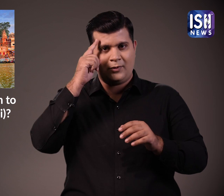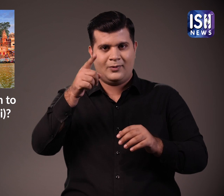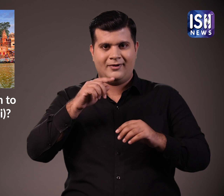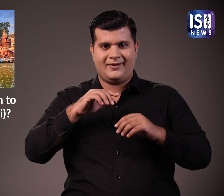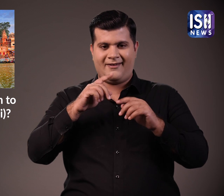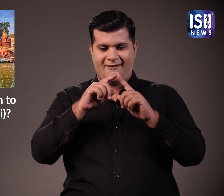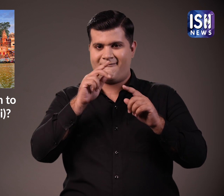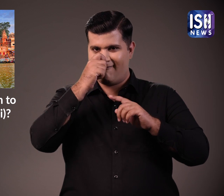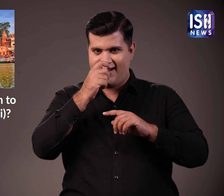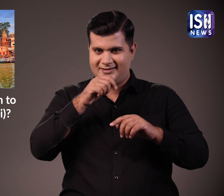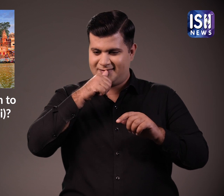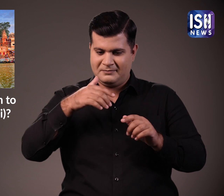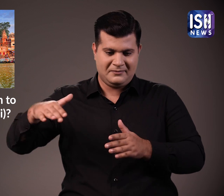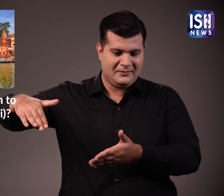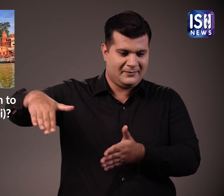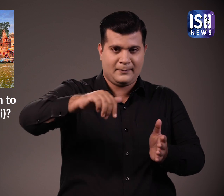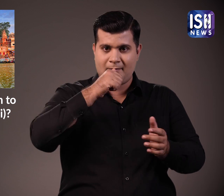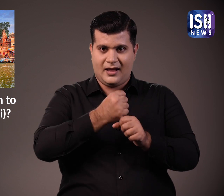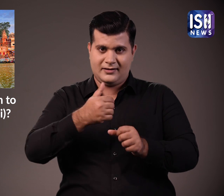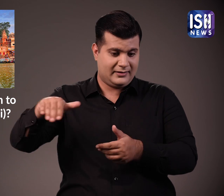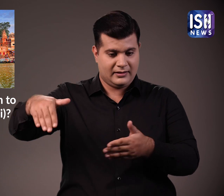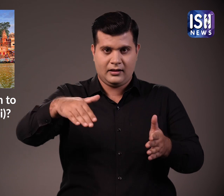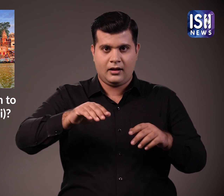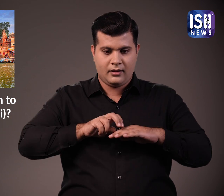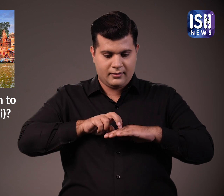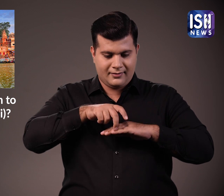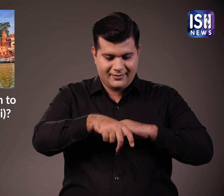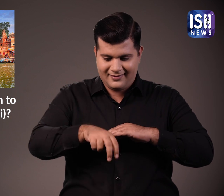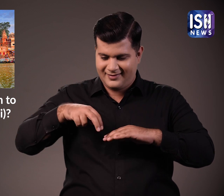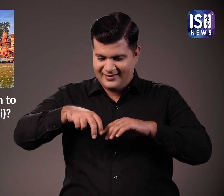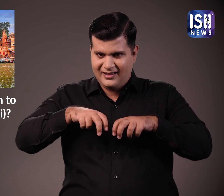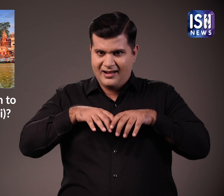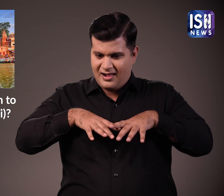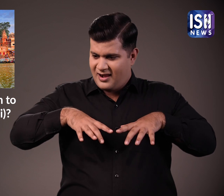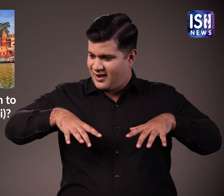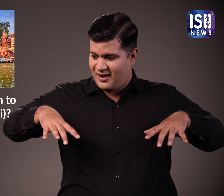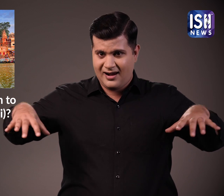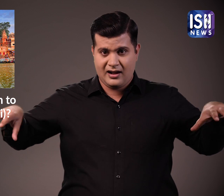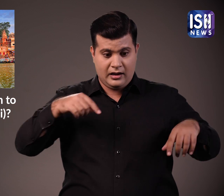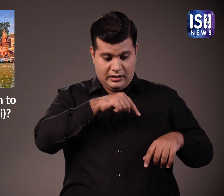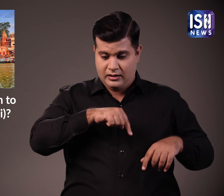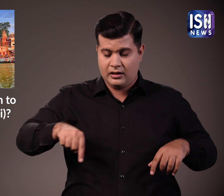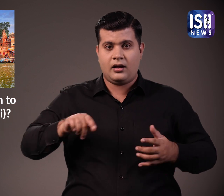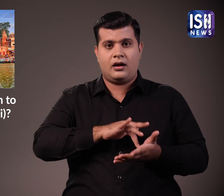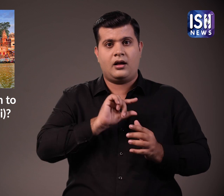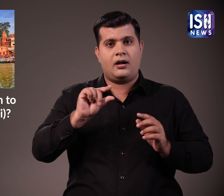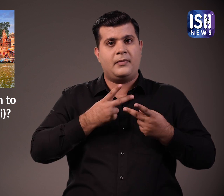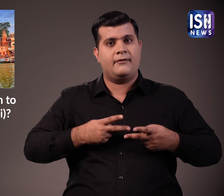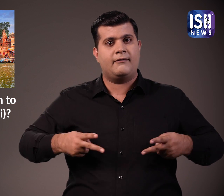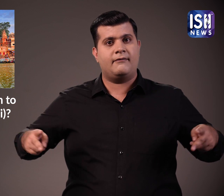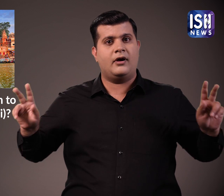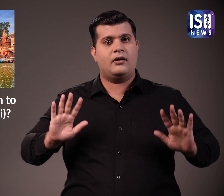In Varanasi, the various steps or ghats along the river Ganga are known by different names.